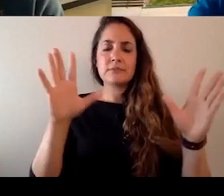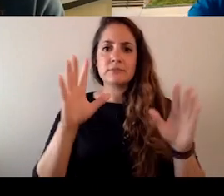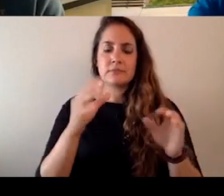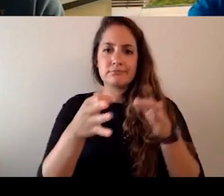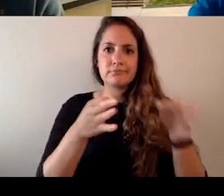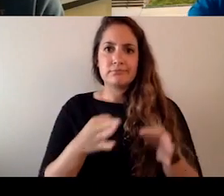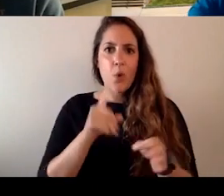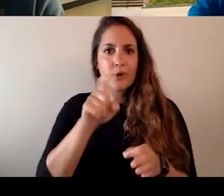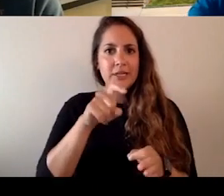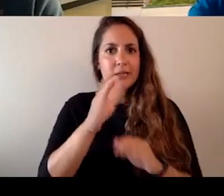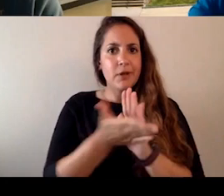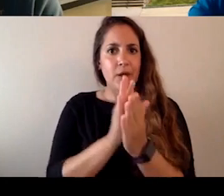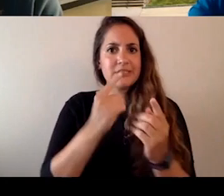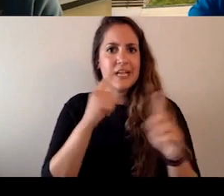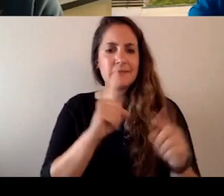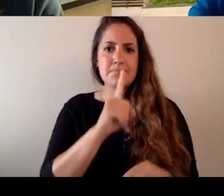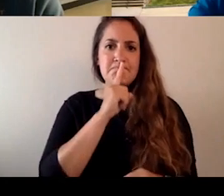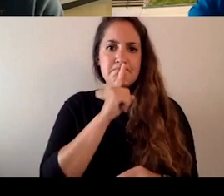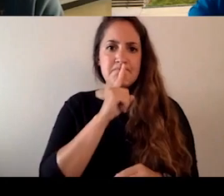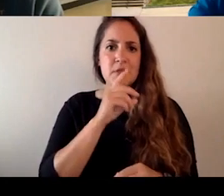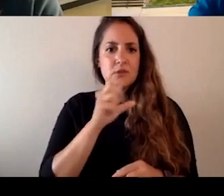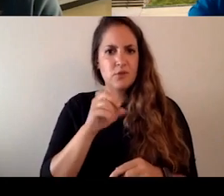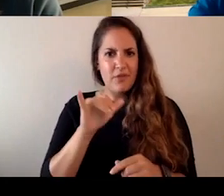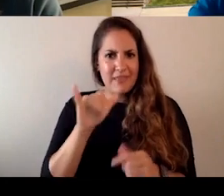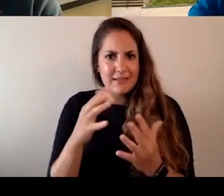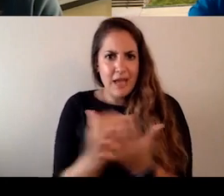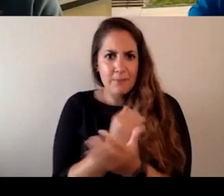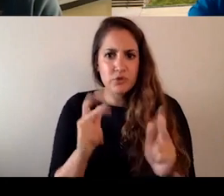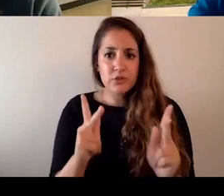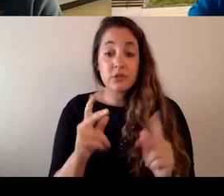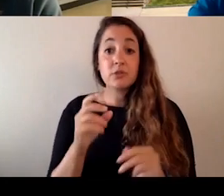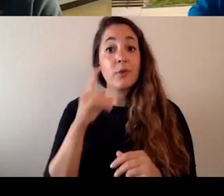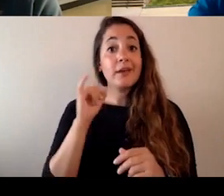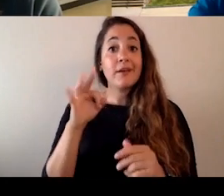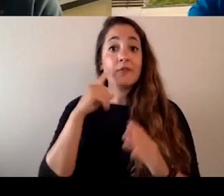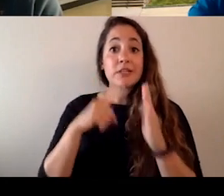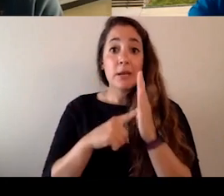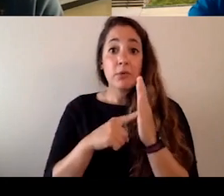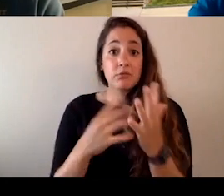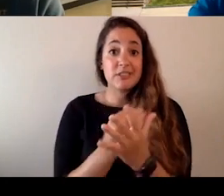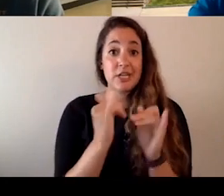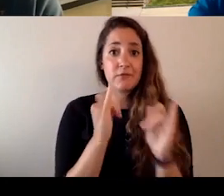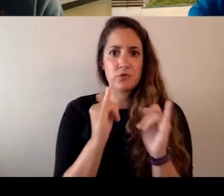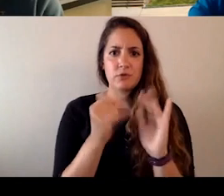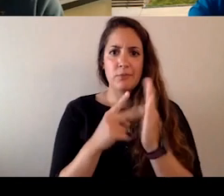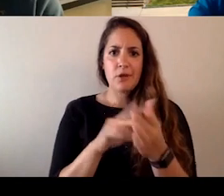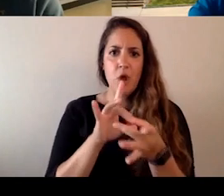And, this is your opportunity as you interviewing and making relationships and maybe negotiating.